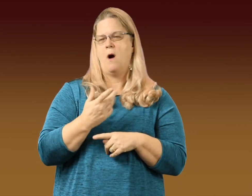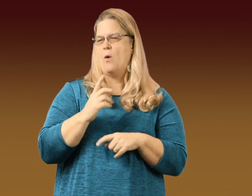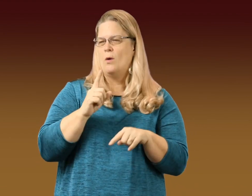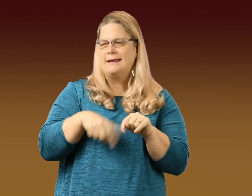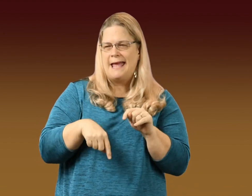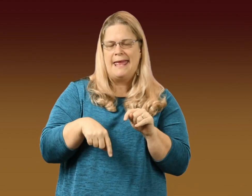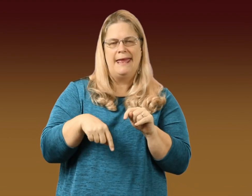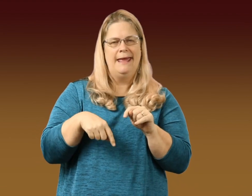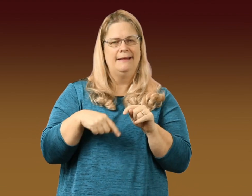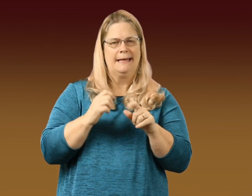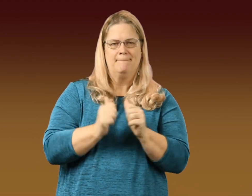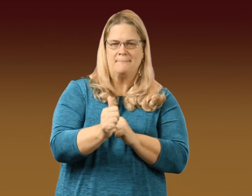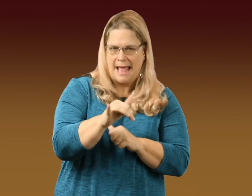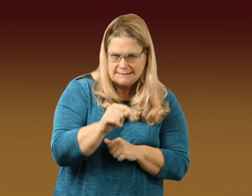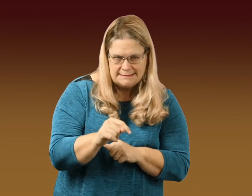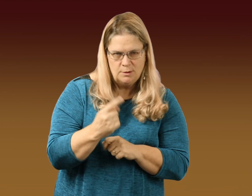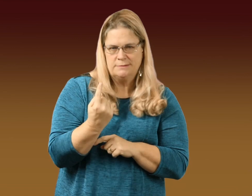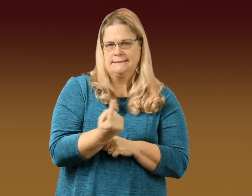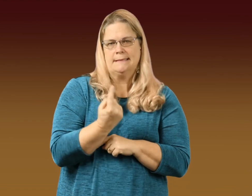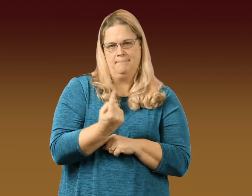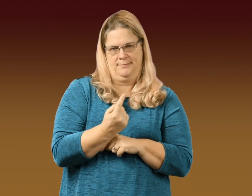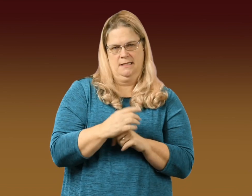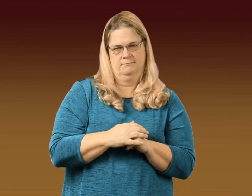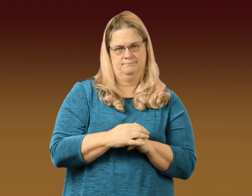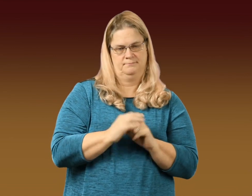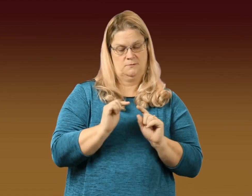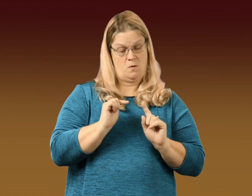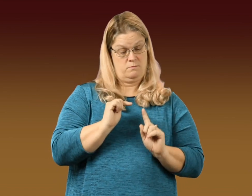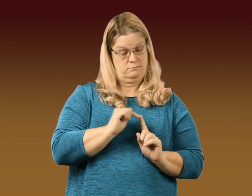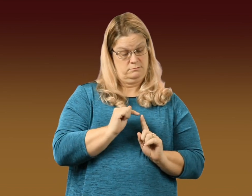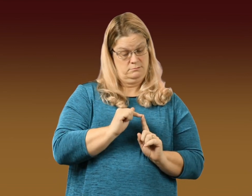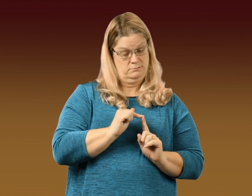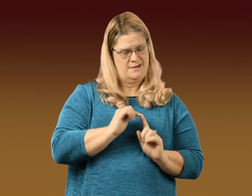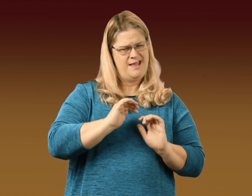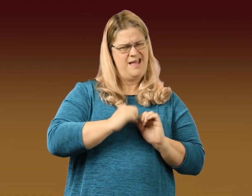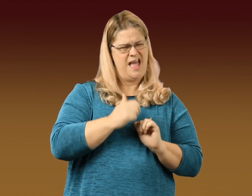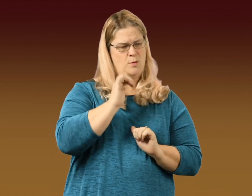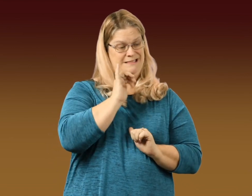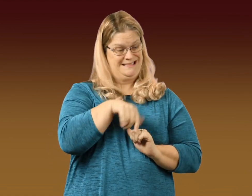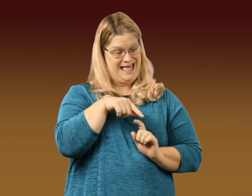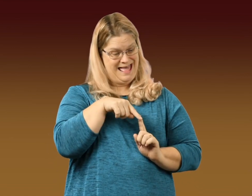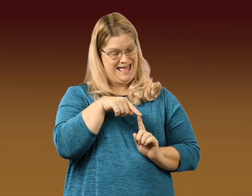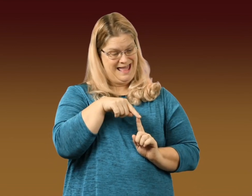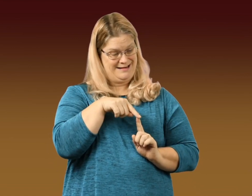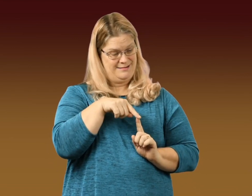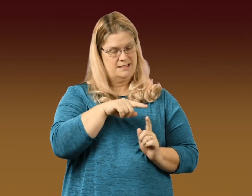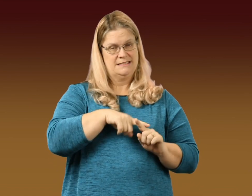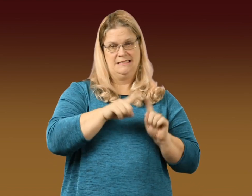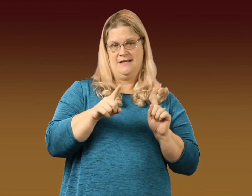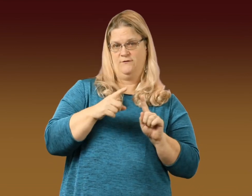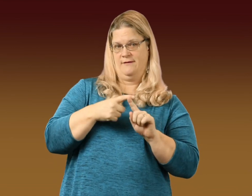and they simply can't figure it out, or they can't get past it.